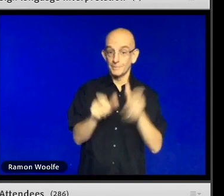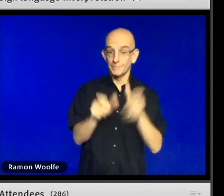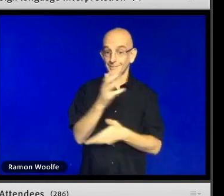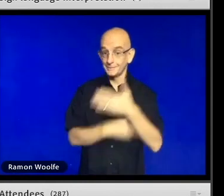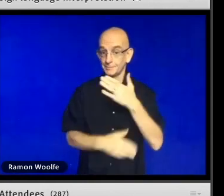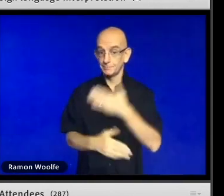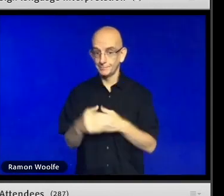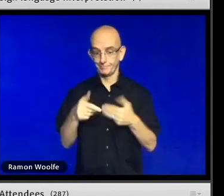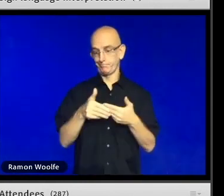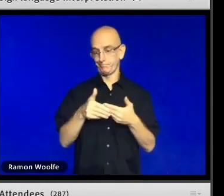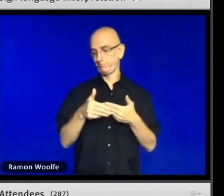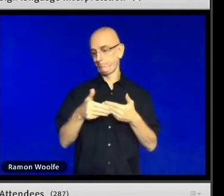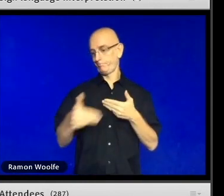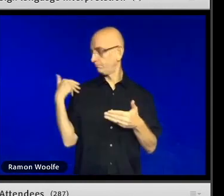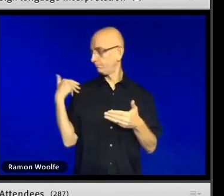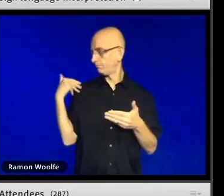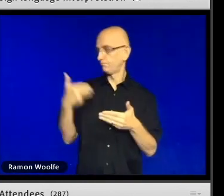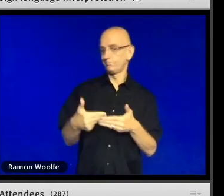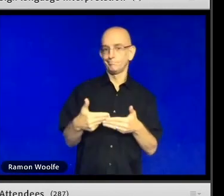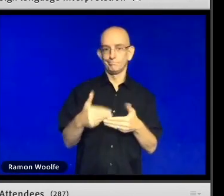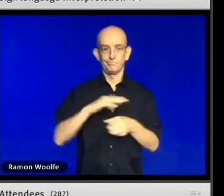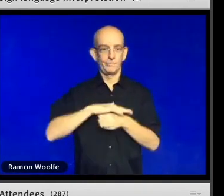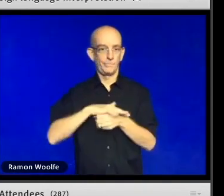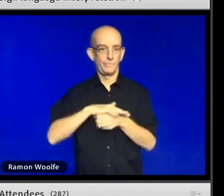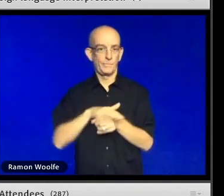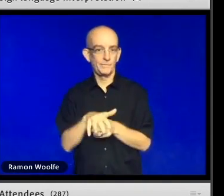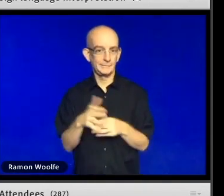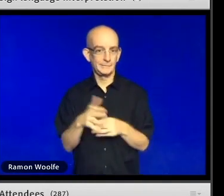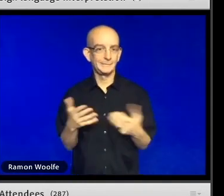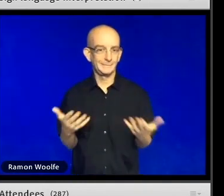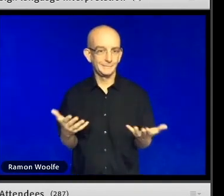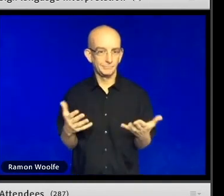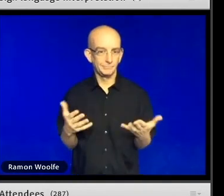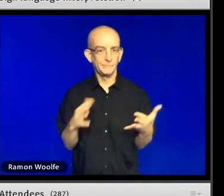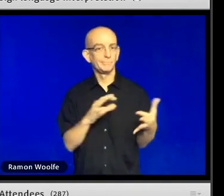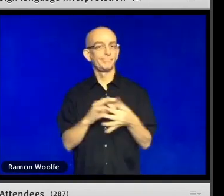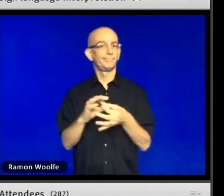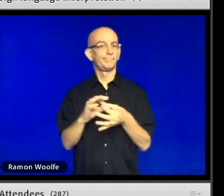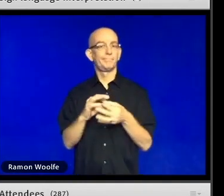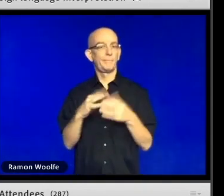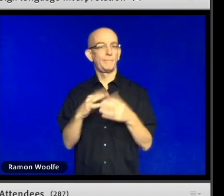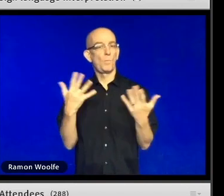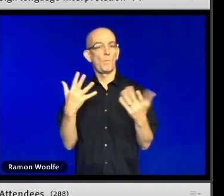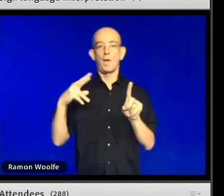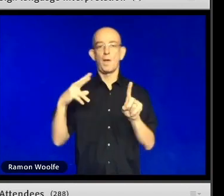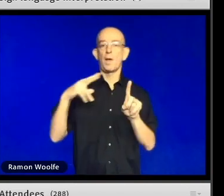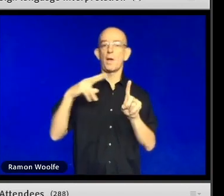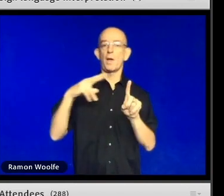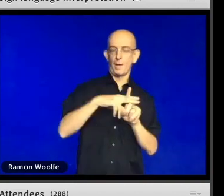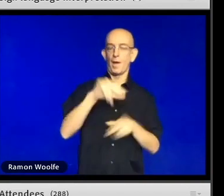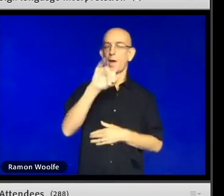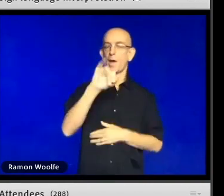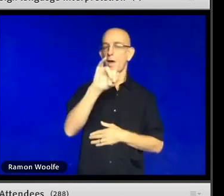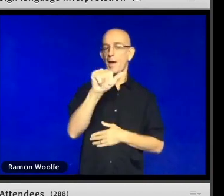jointly a ICVA, PHAP, IASC and the reference group of including of persons with disability